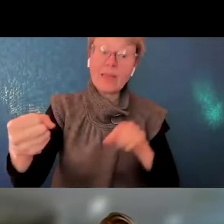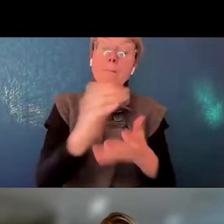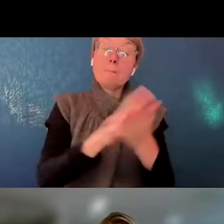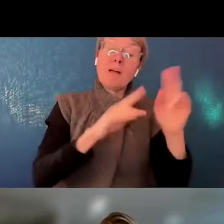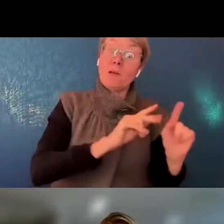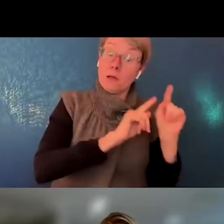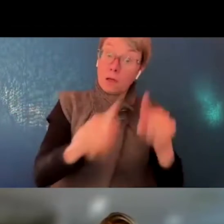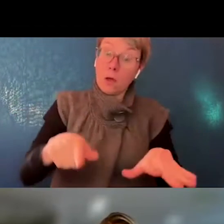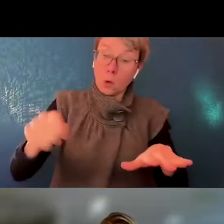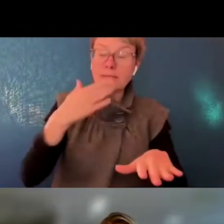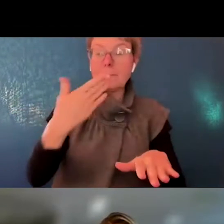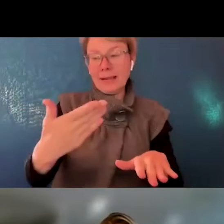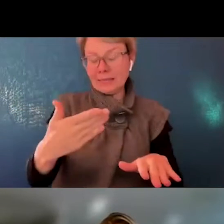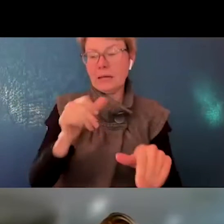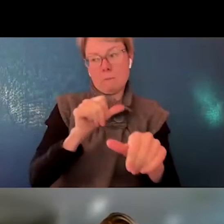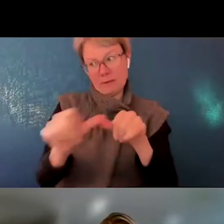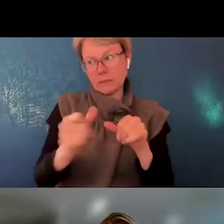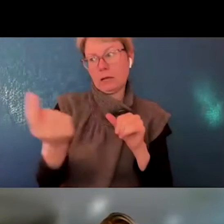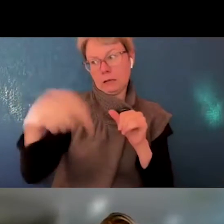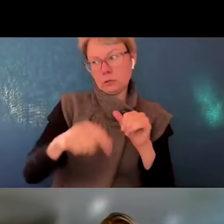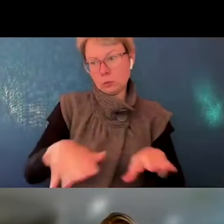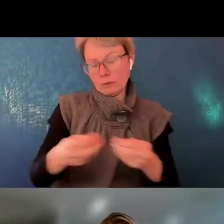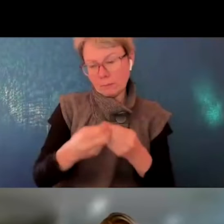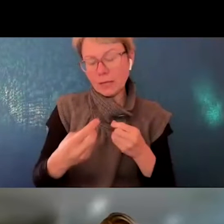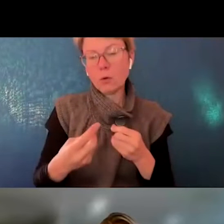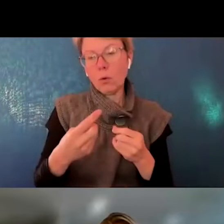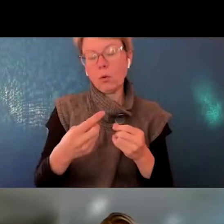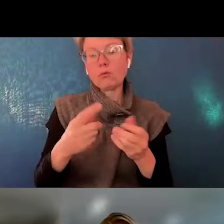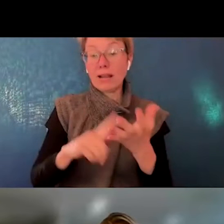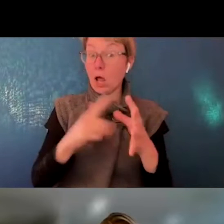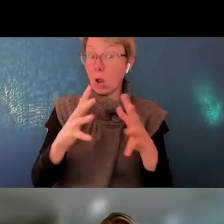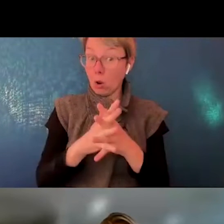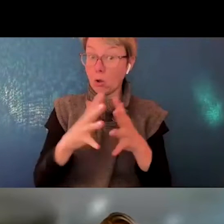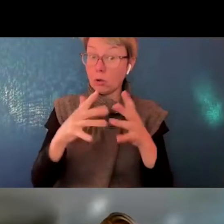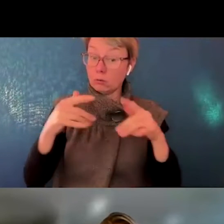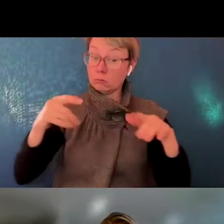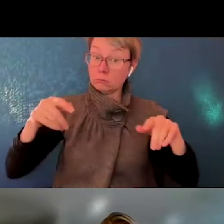back or deal with the best interest of children I work in the other jurisdiction of the children's